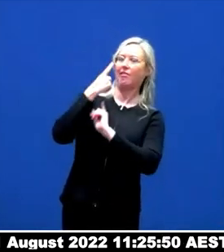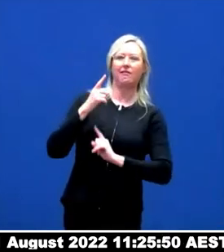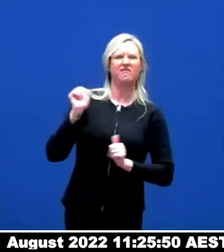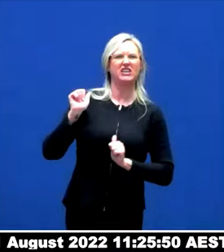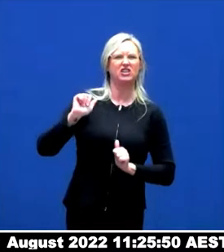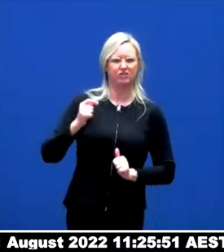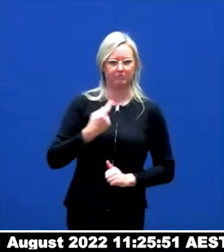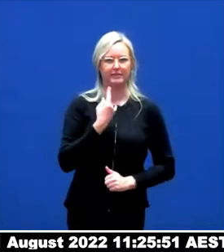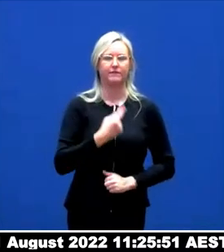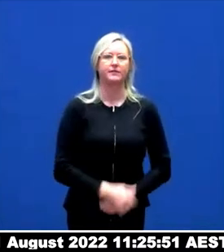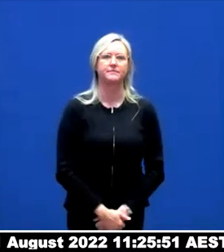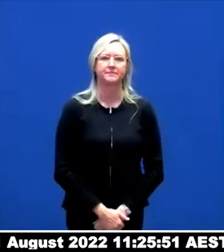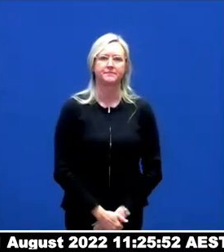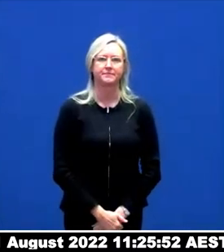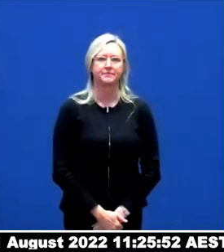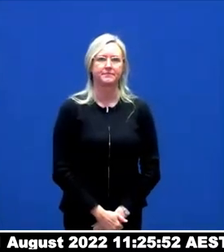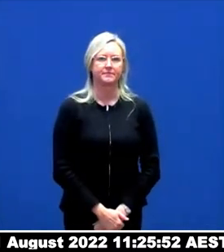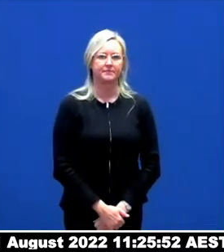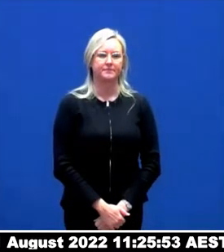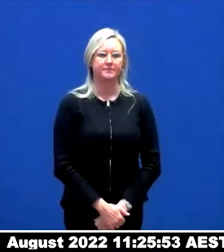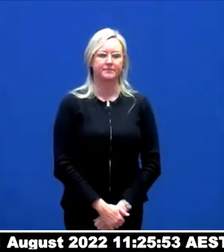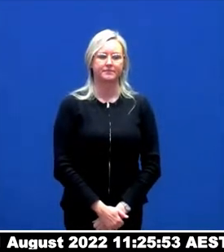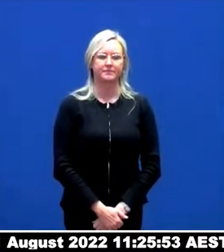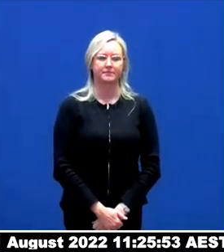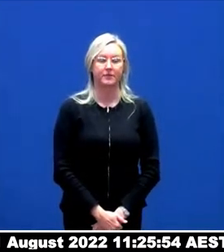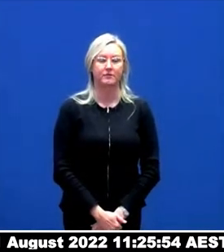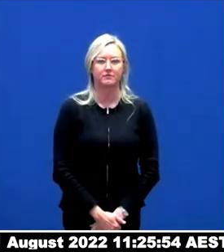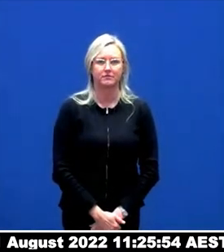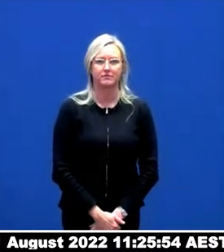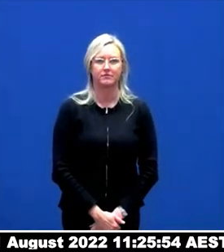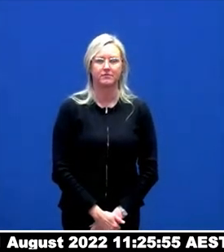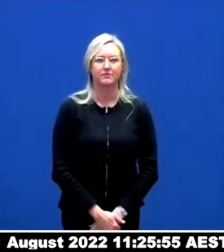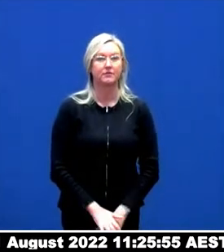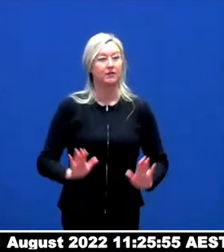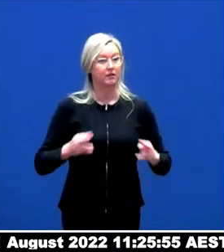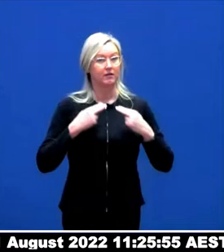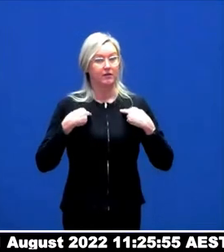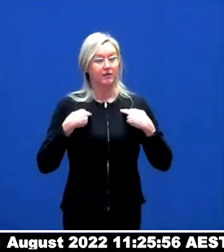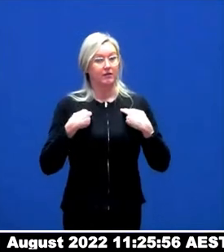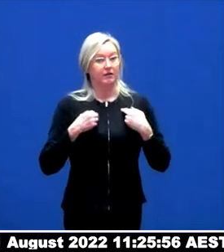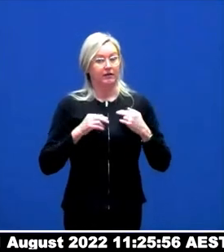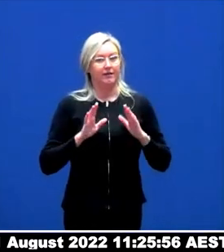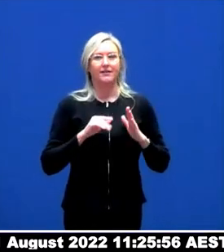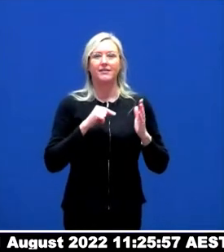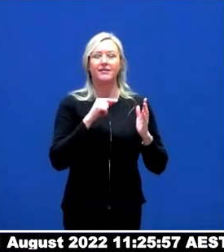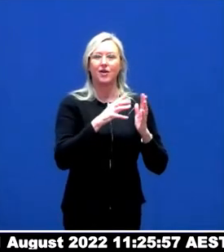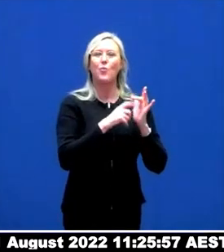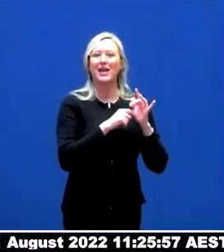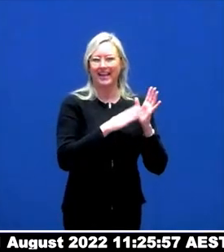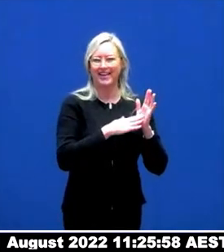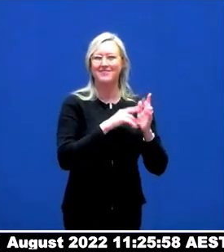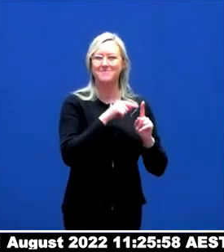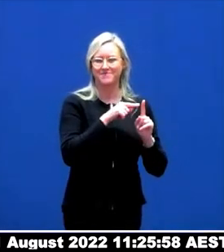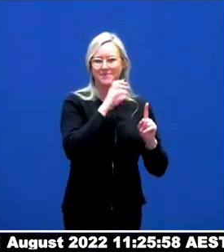Commissioners, that's William who we met along the way, and he wanted to share